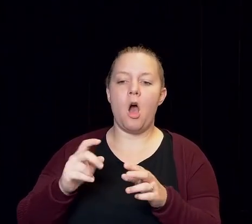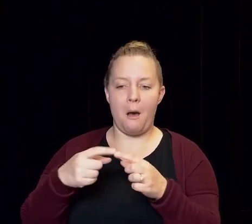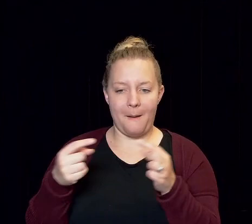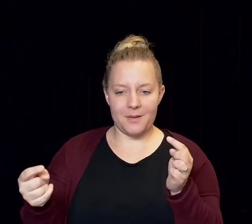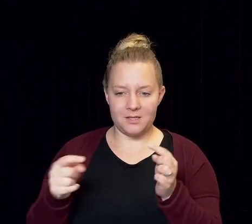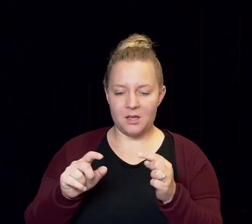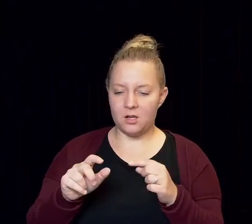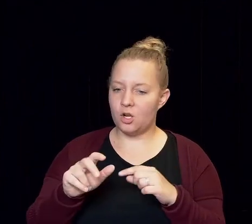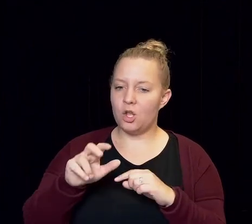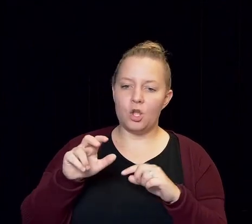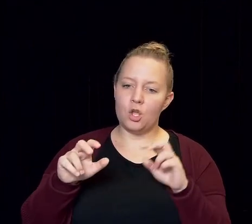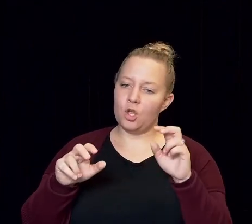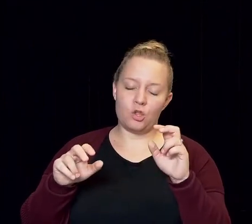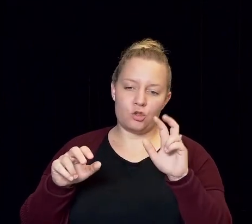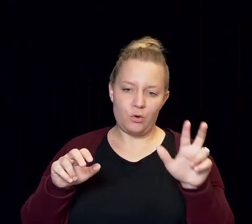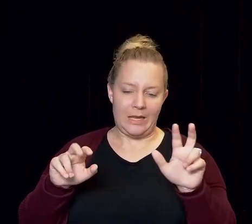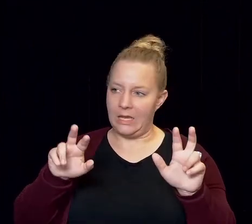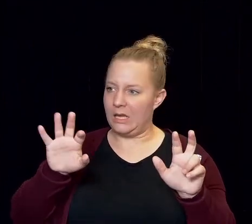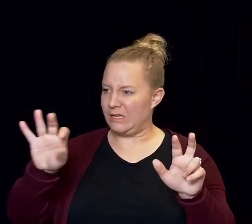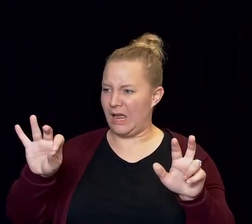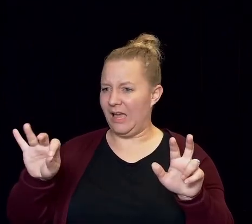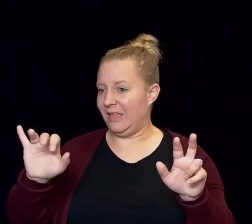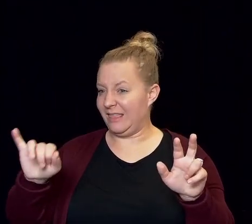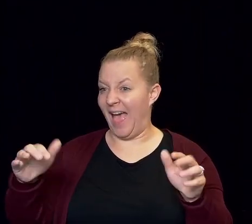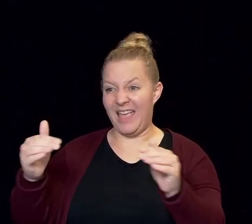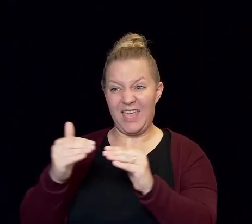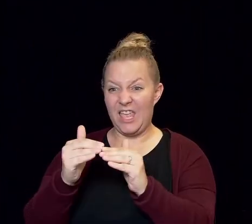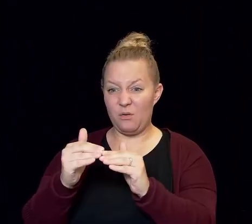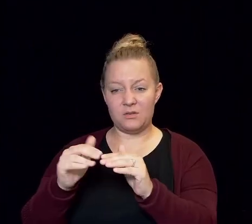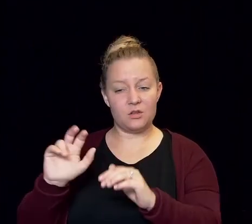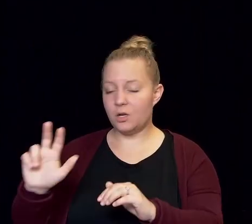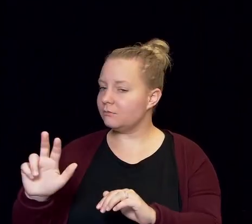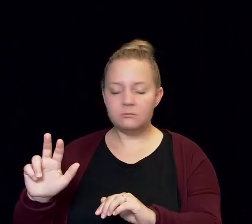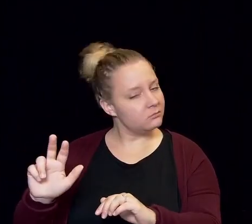and a 9 here, they think that that accidentally equals 3. But that is not correct. 3 divided by 9